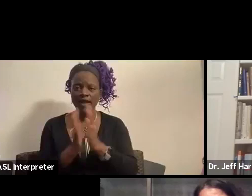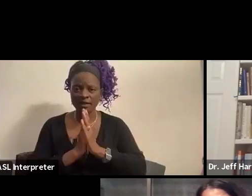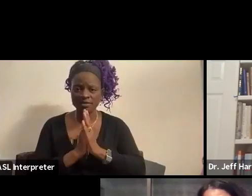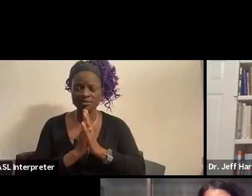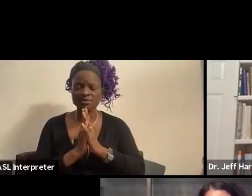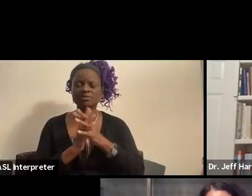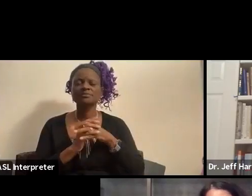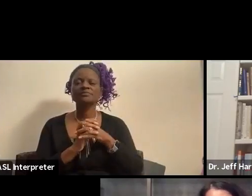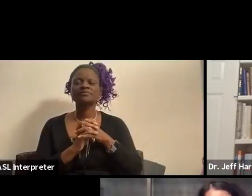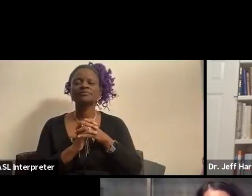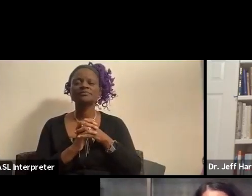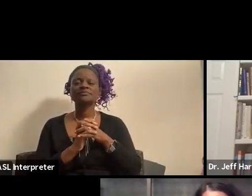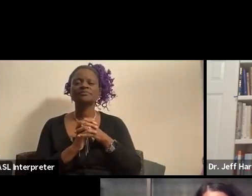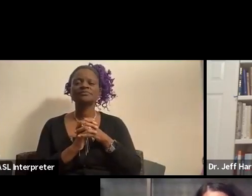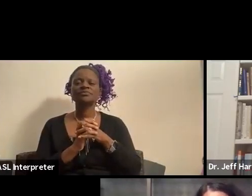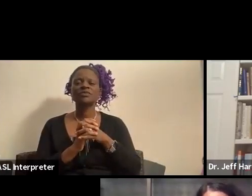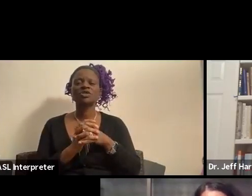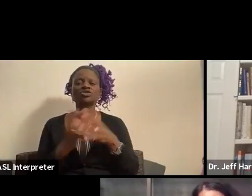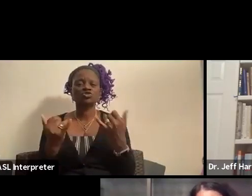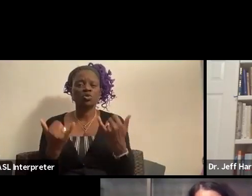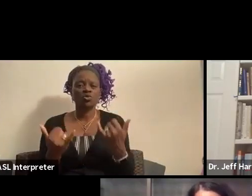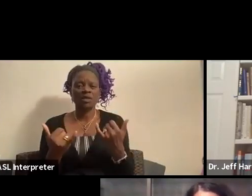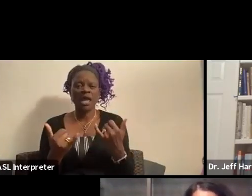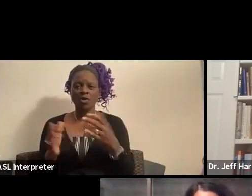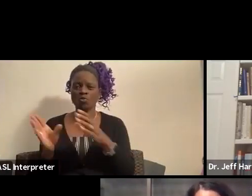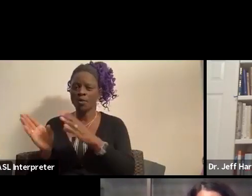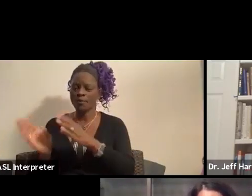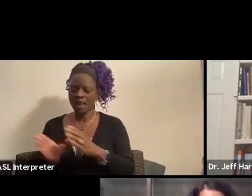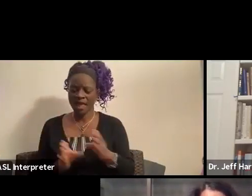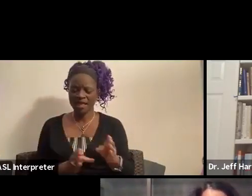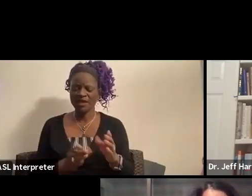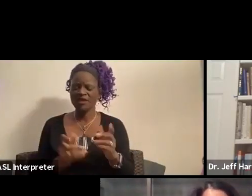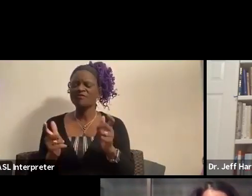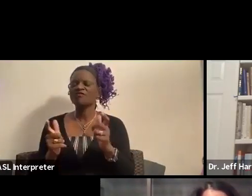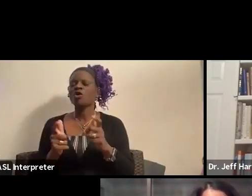planning for large scale vaccination events that will be specifically for